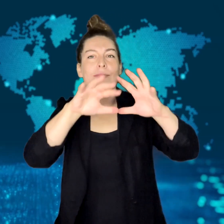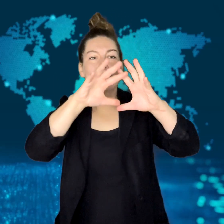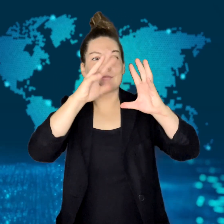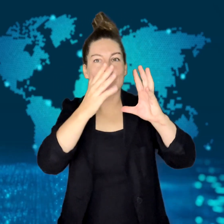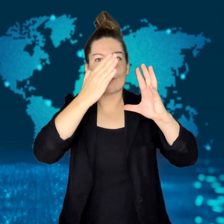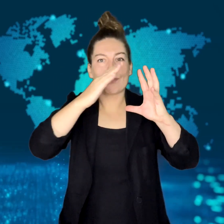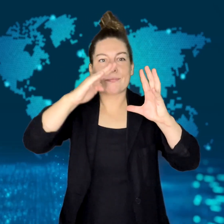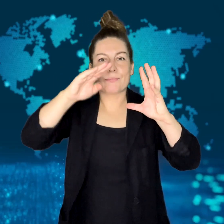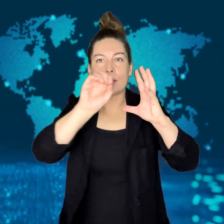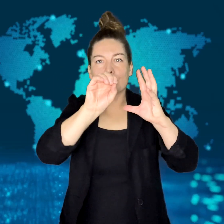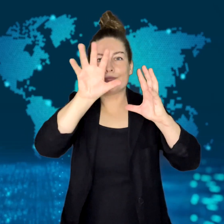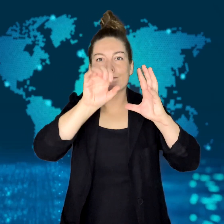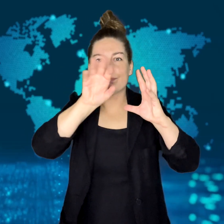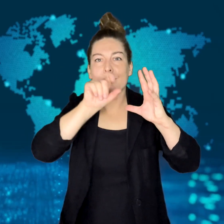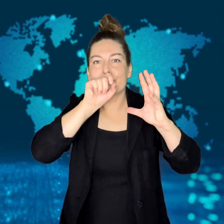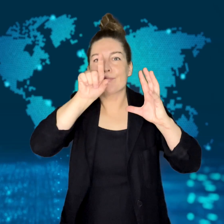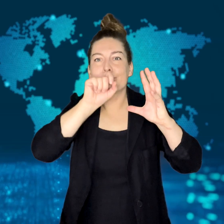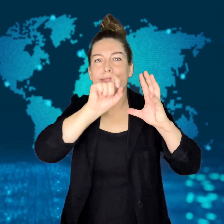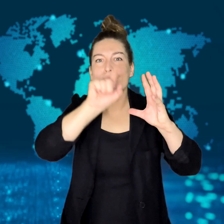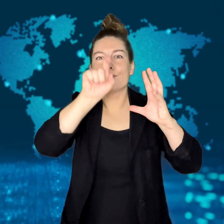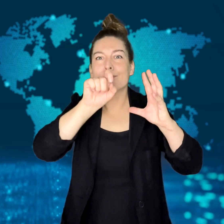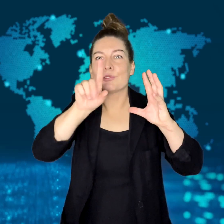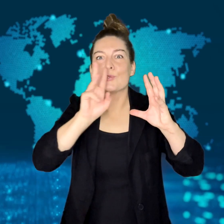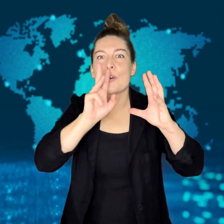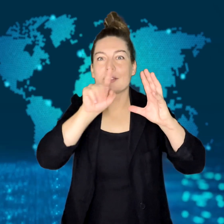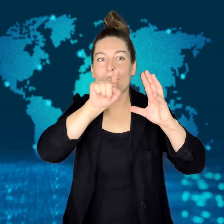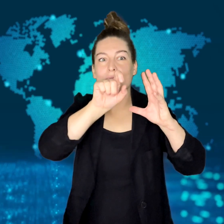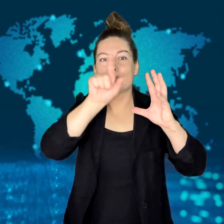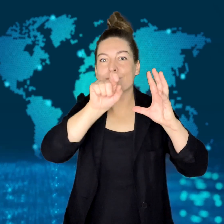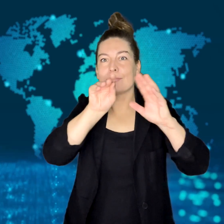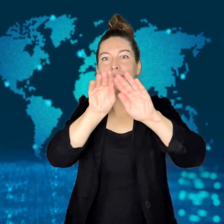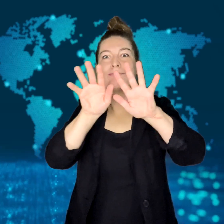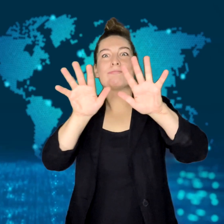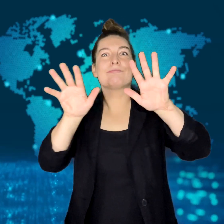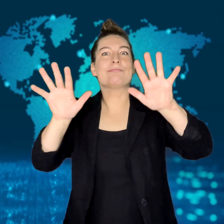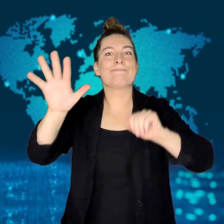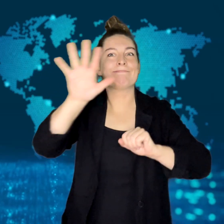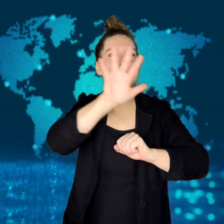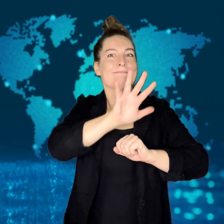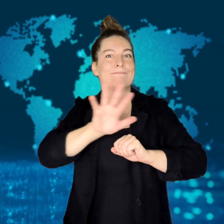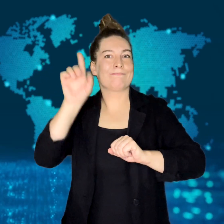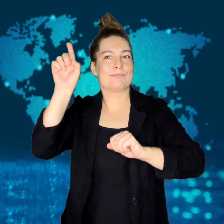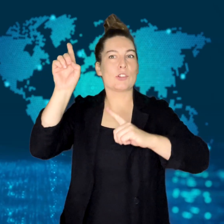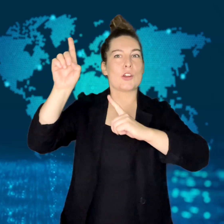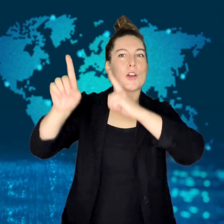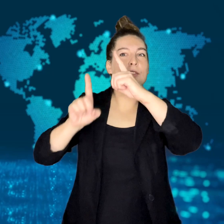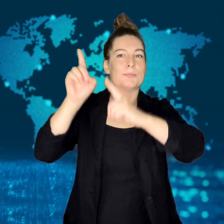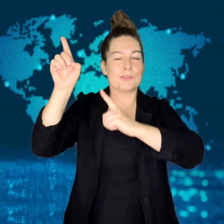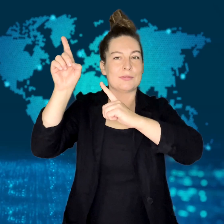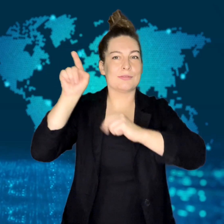A study of its molecules has made some scientists think that